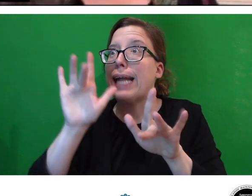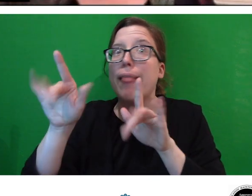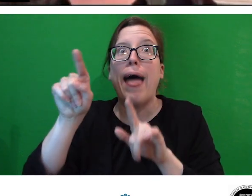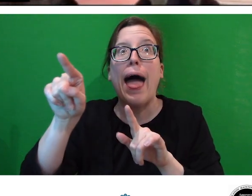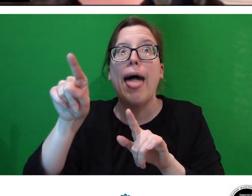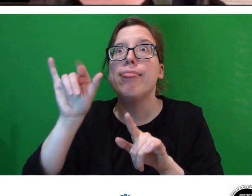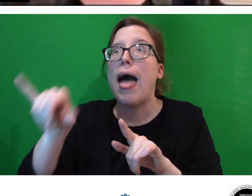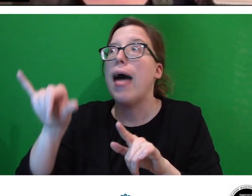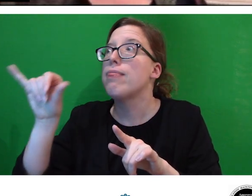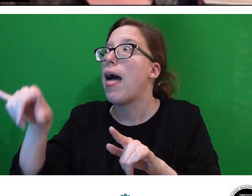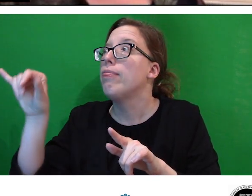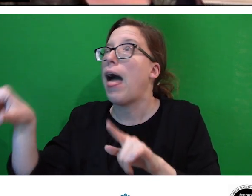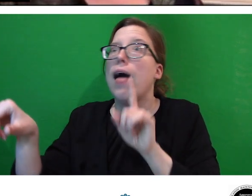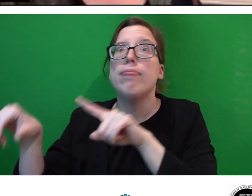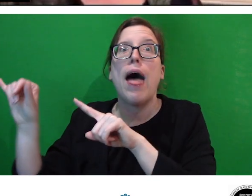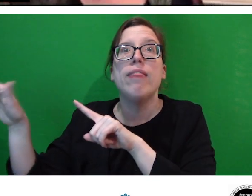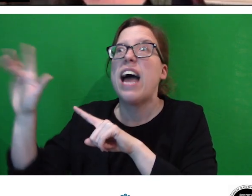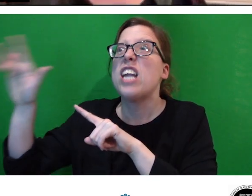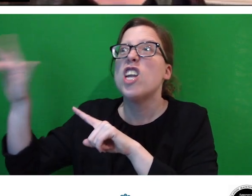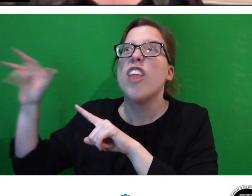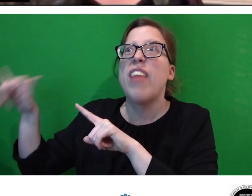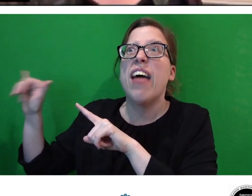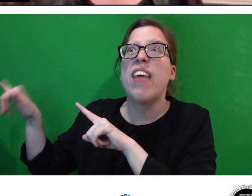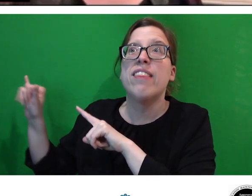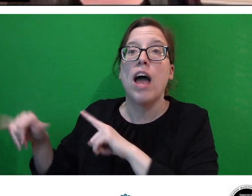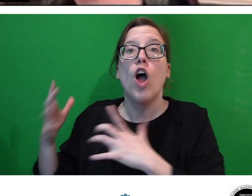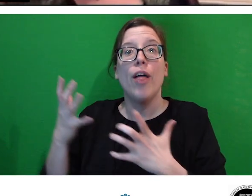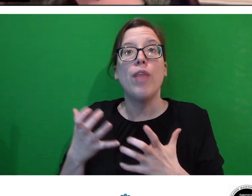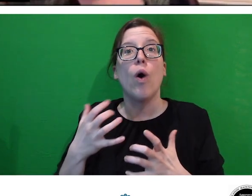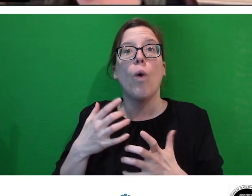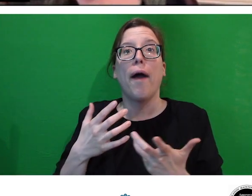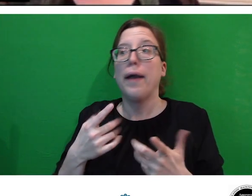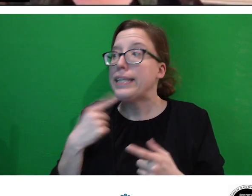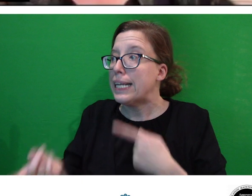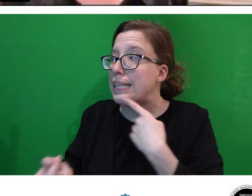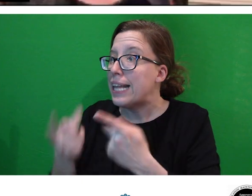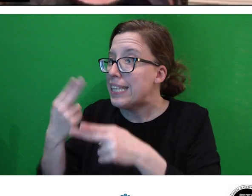kids who have good balance, good motor. They're 21 months old. They're running